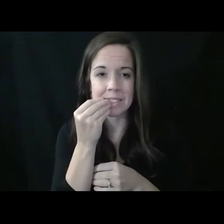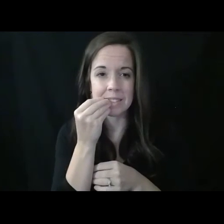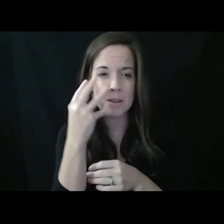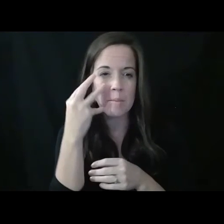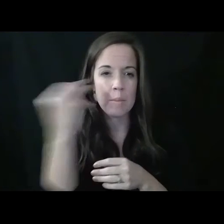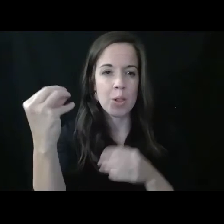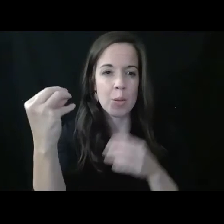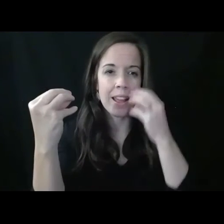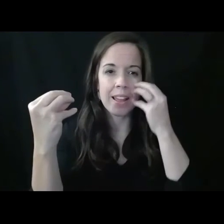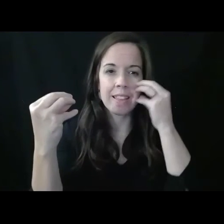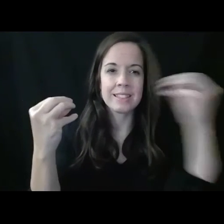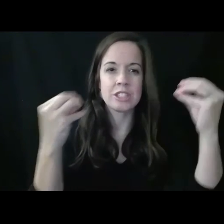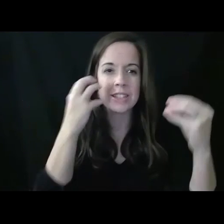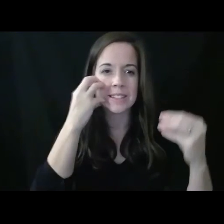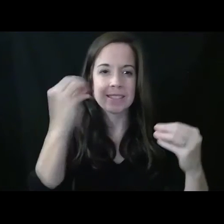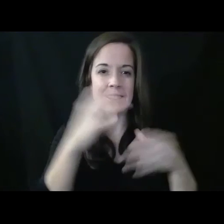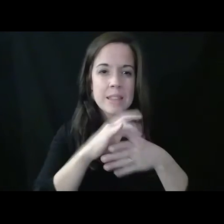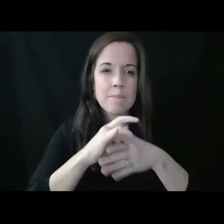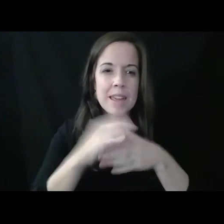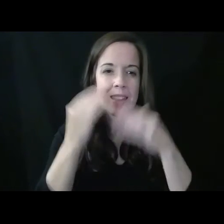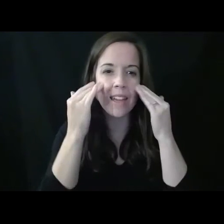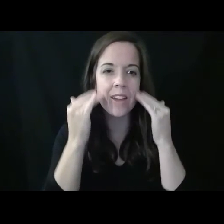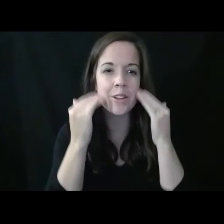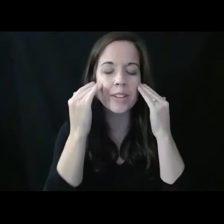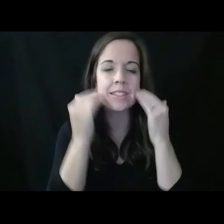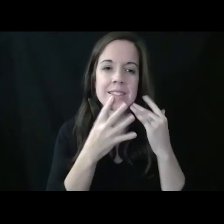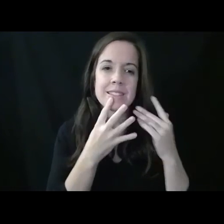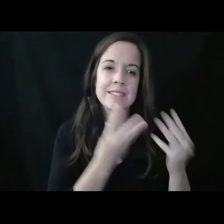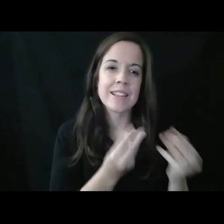the meat there is tender and sweet. The eyes should be shared.